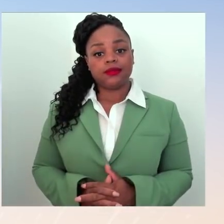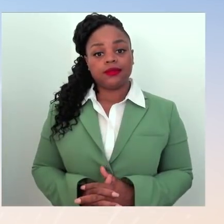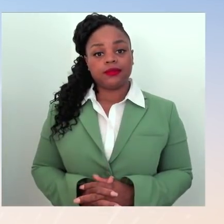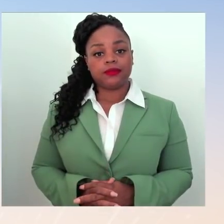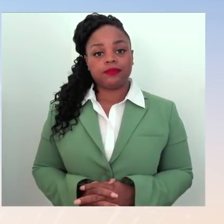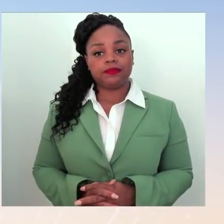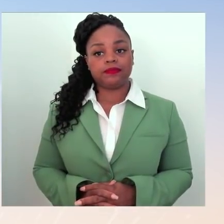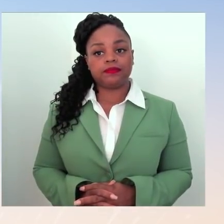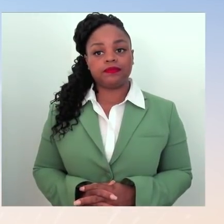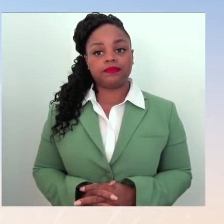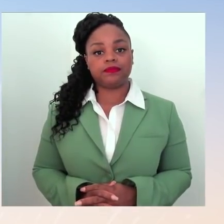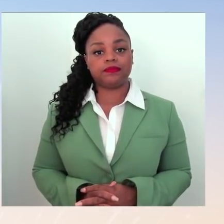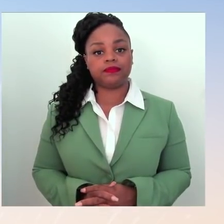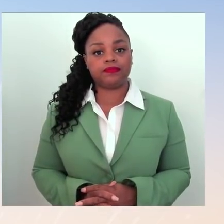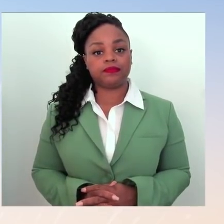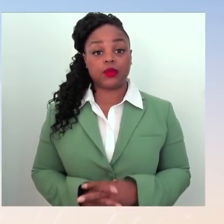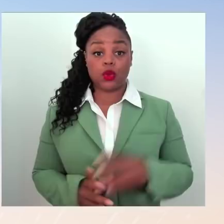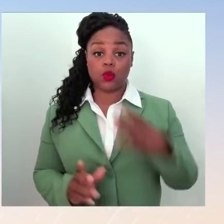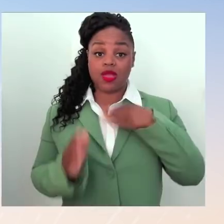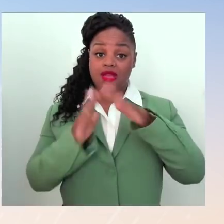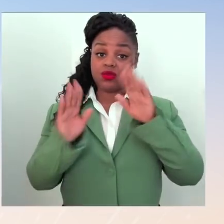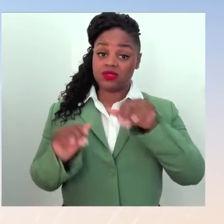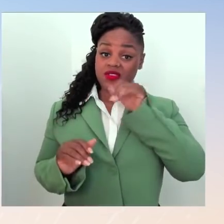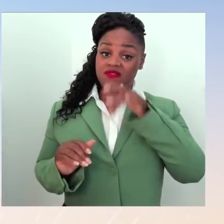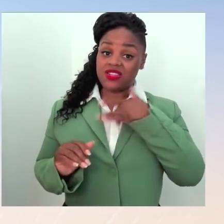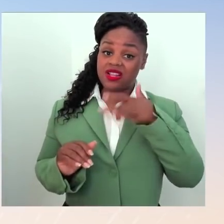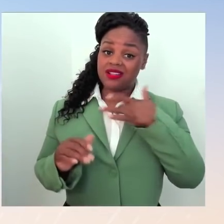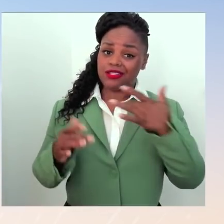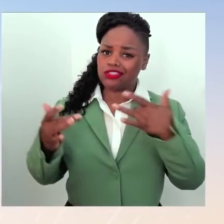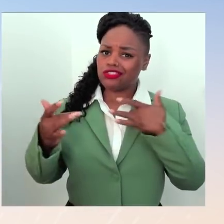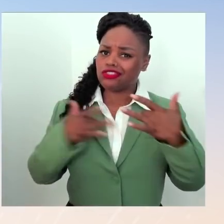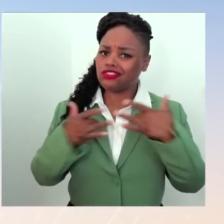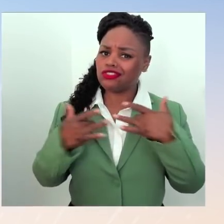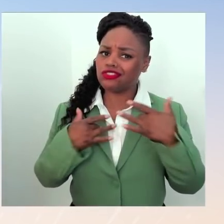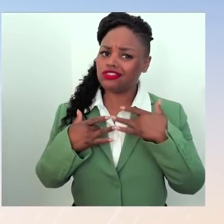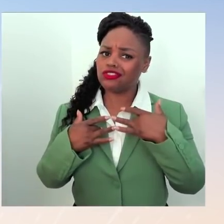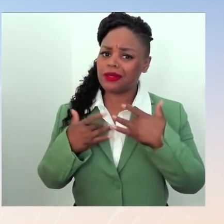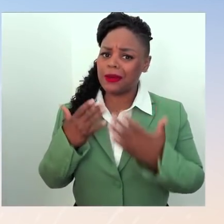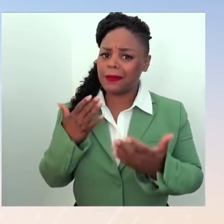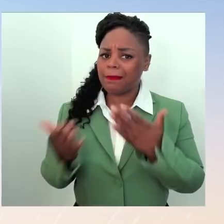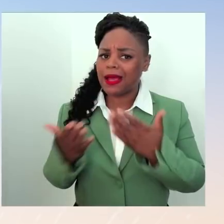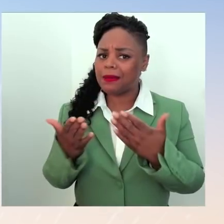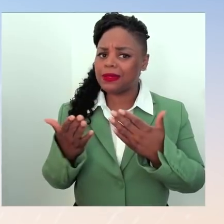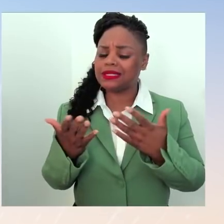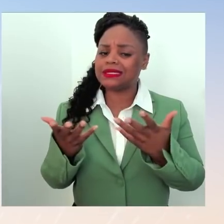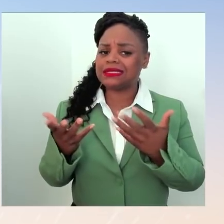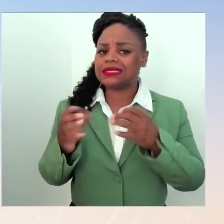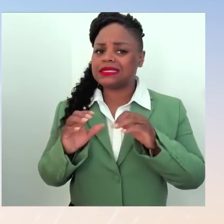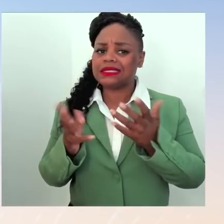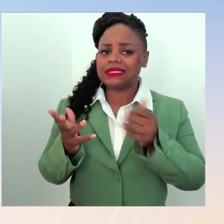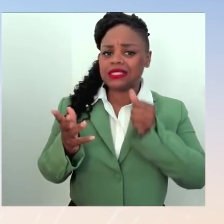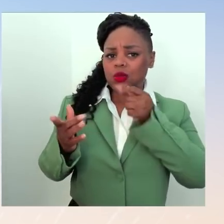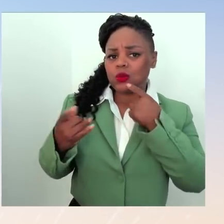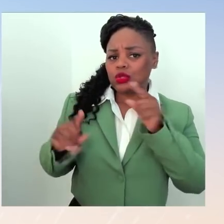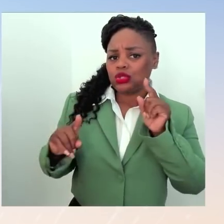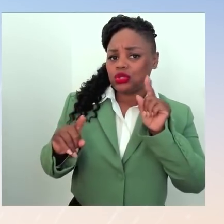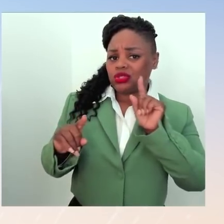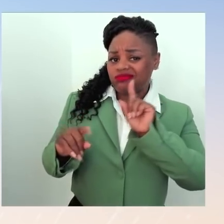and create permanent ties between Russia and China that -- Ms. Psaki: Well, we know they were -- they were moving closer long before the invasion,